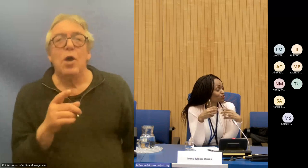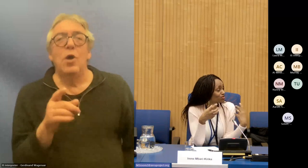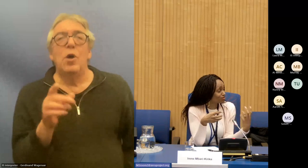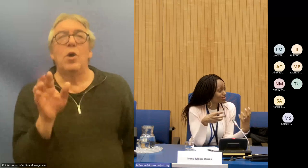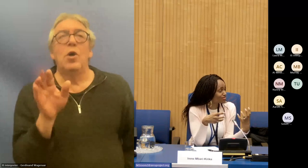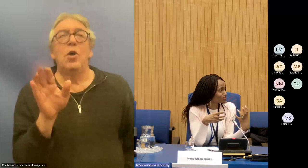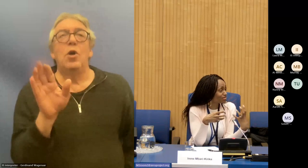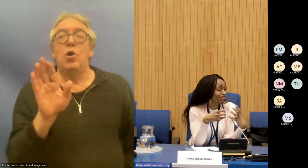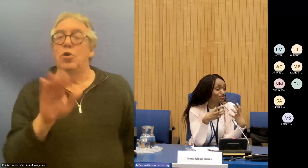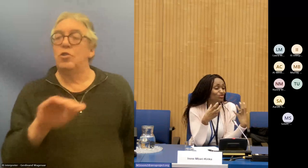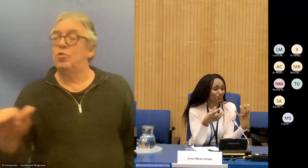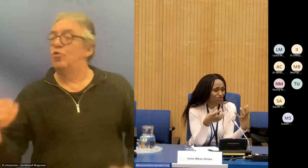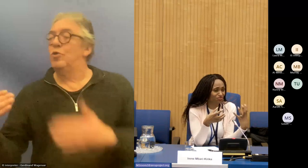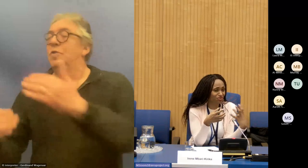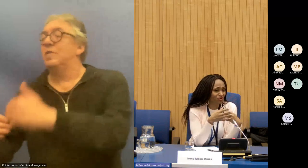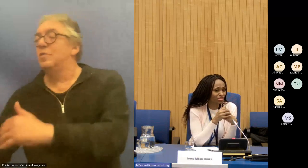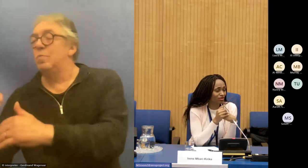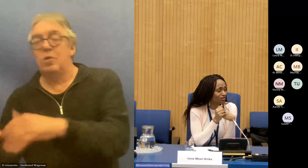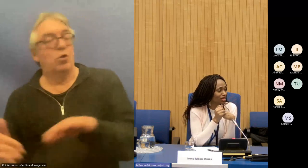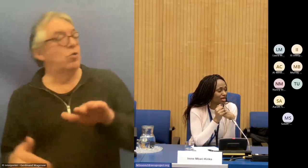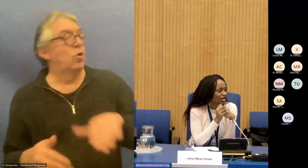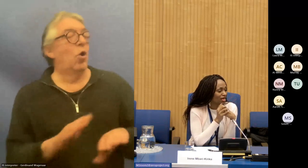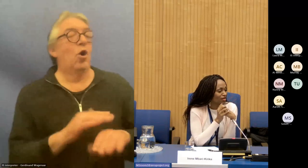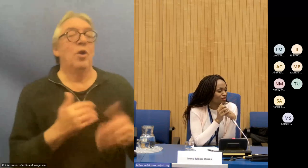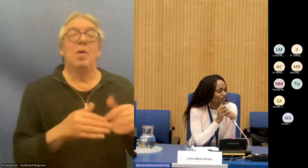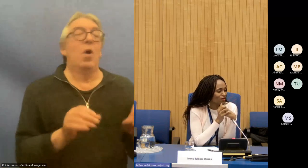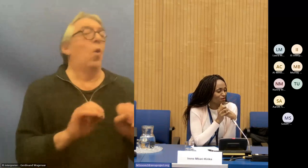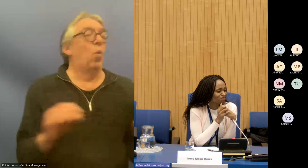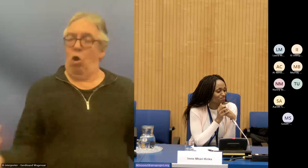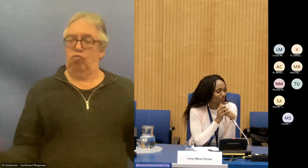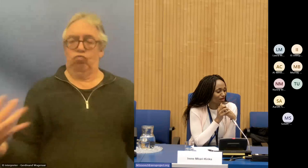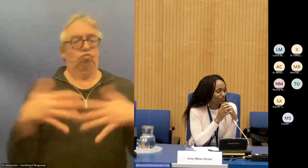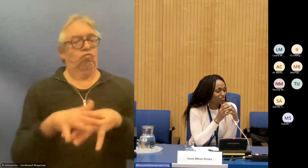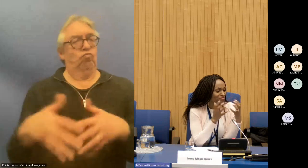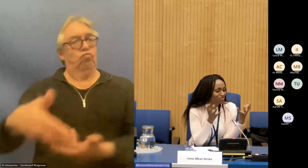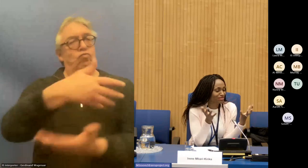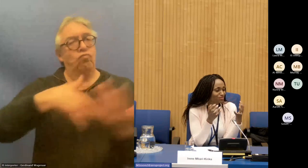those with disabilities and those without disabilities which is critical. I remembered an